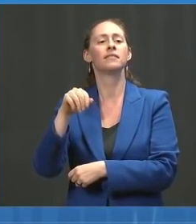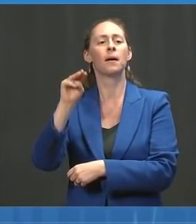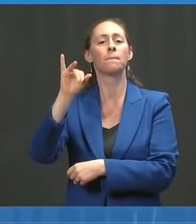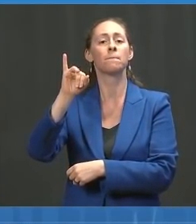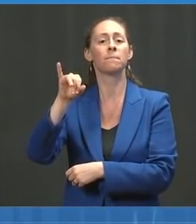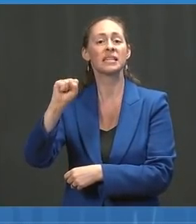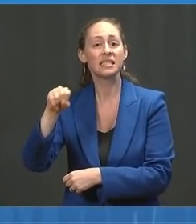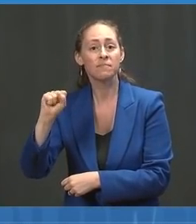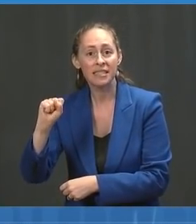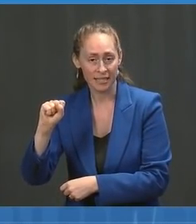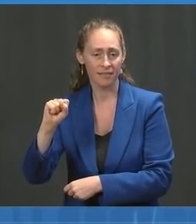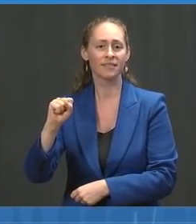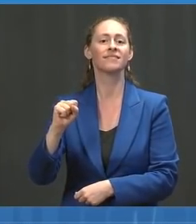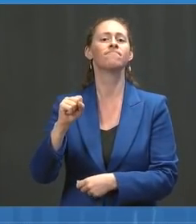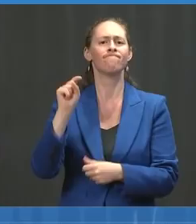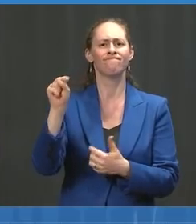than in the prior two months combined.